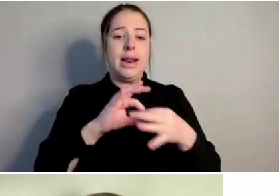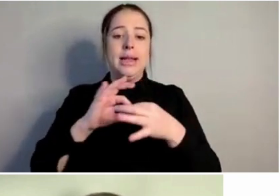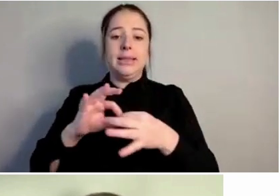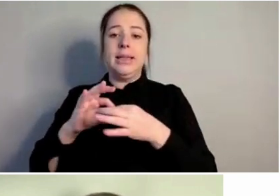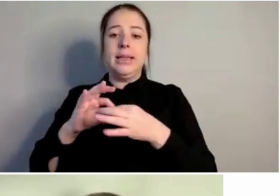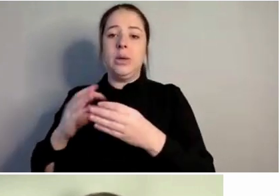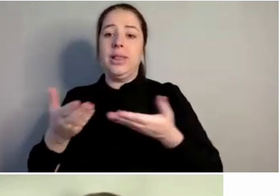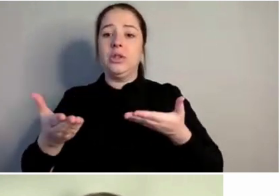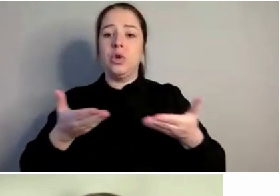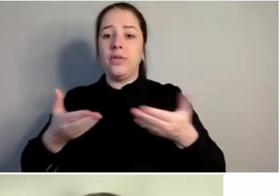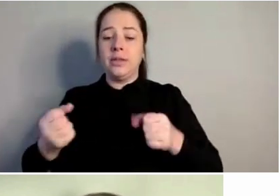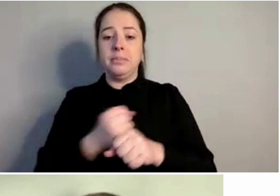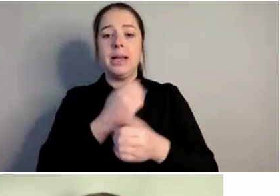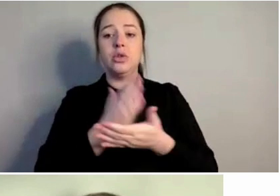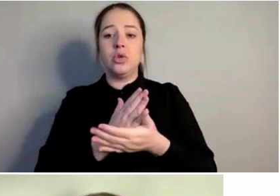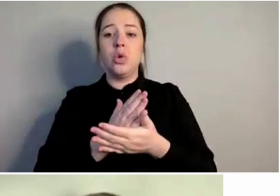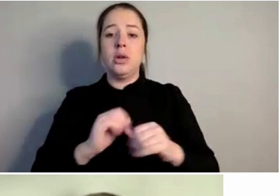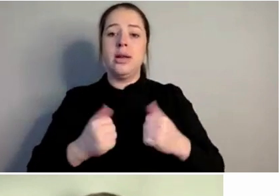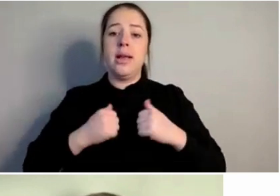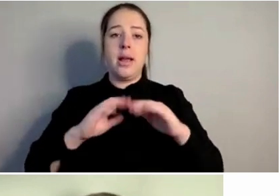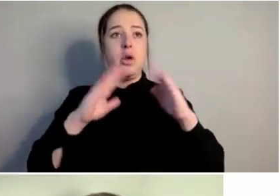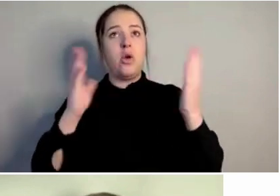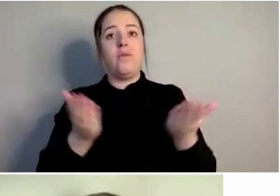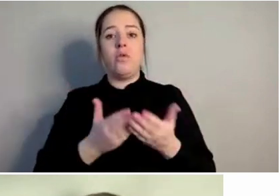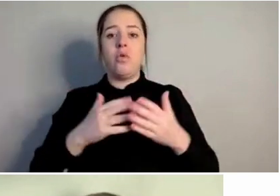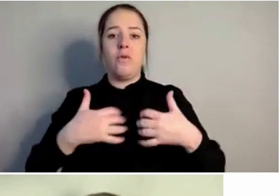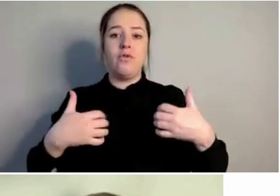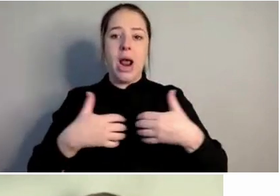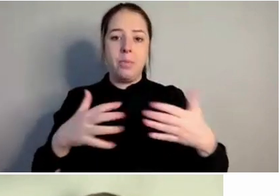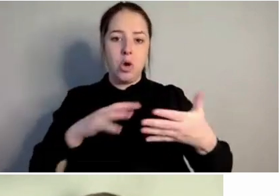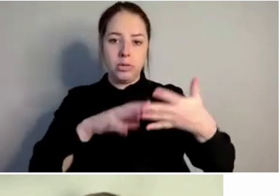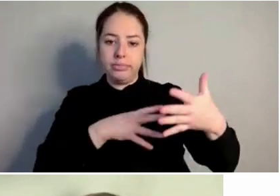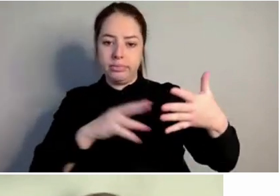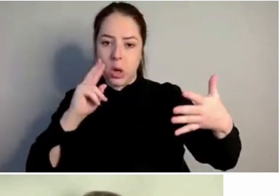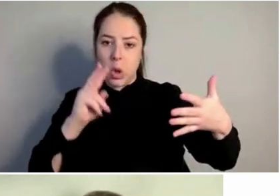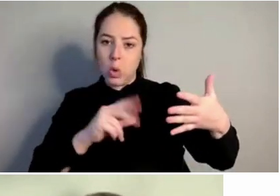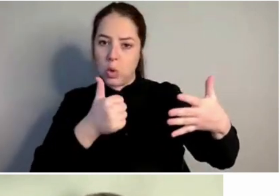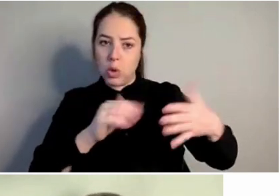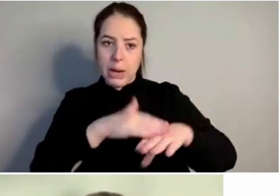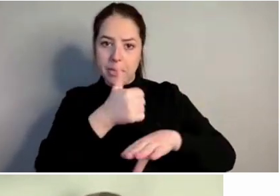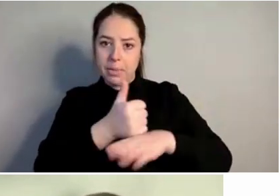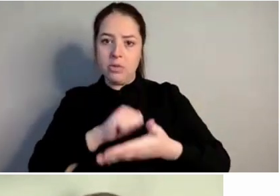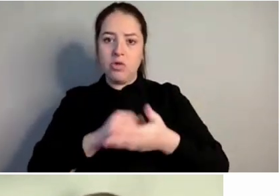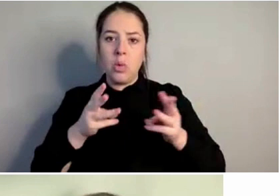to make sure that our overall frameworks are sound and being implemented in the right way across agencies.